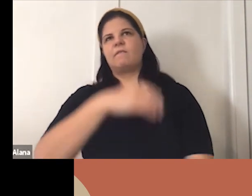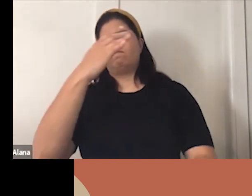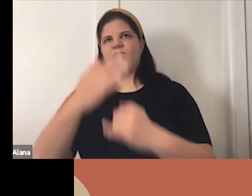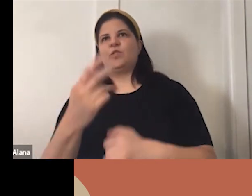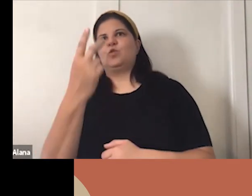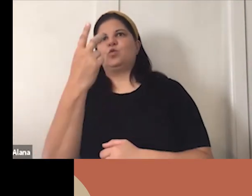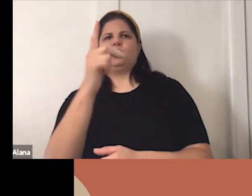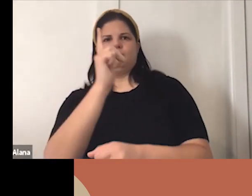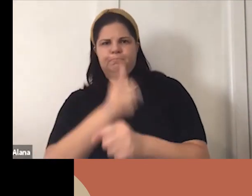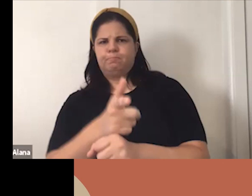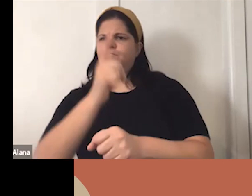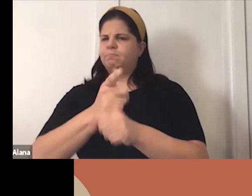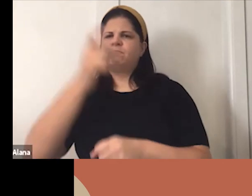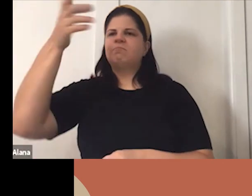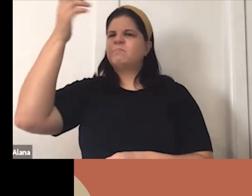OK.